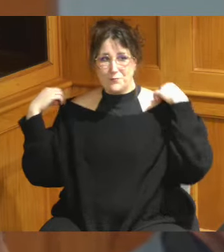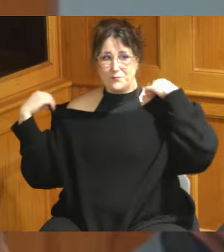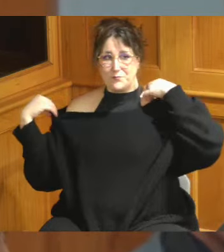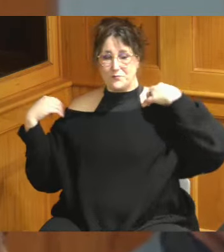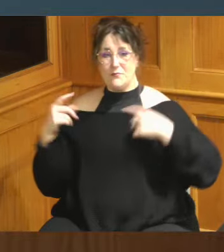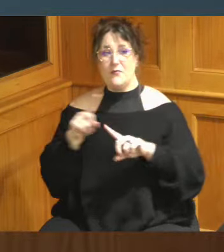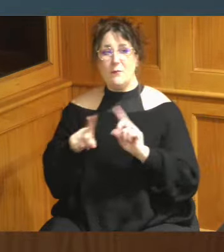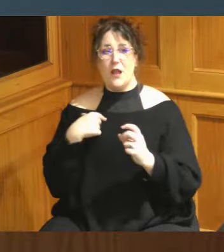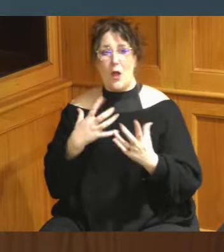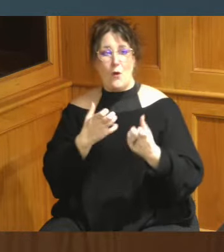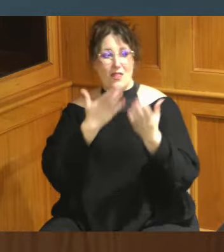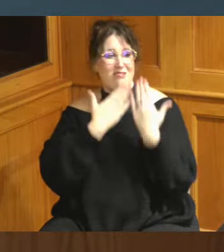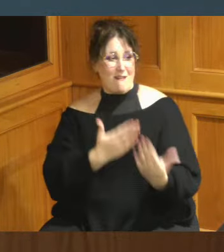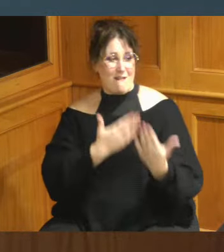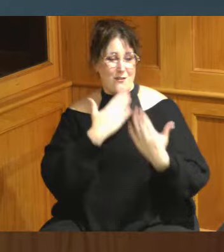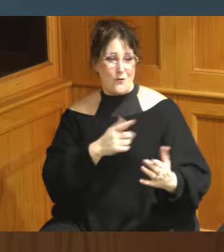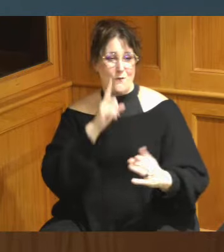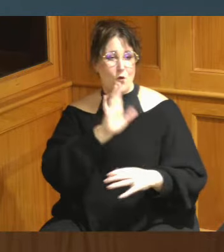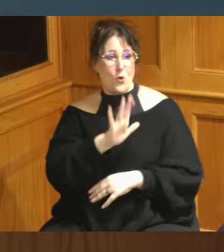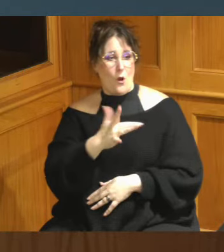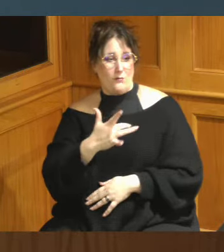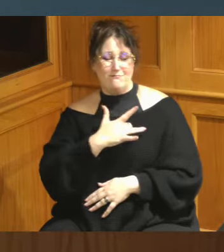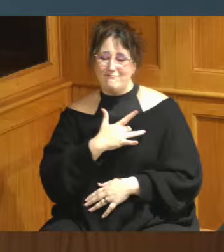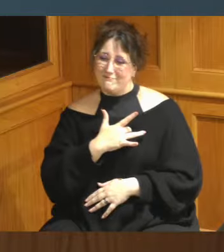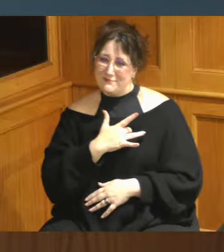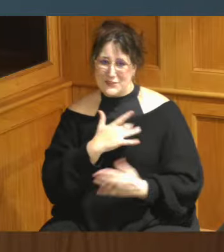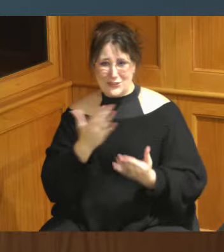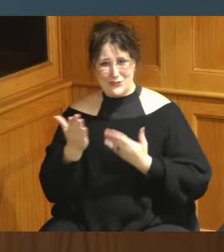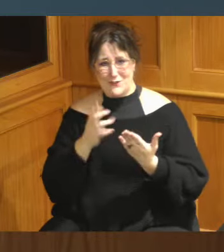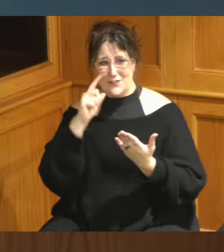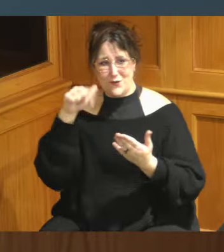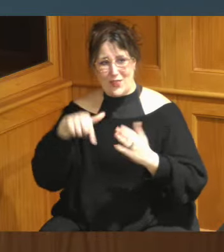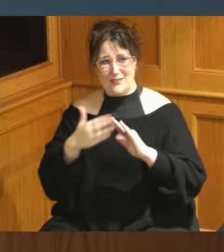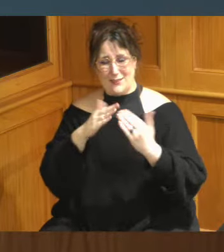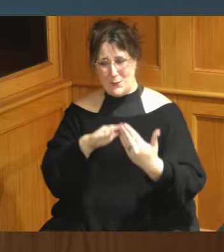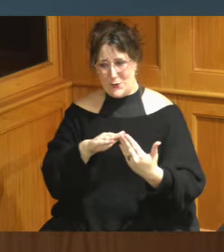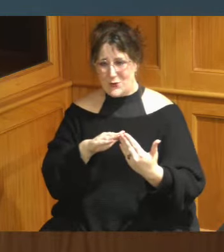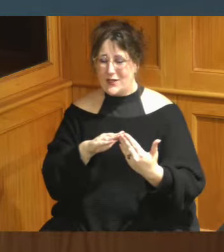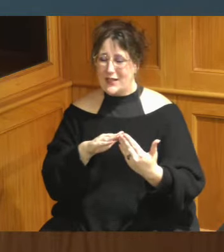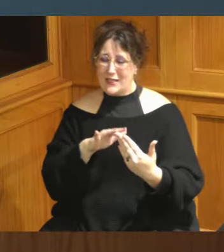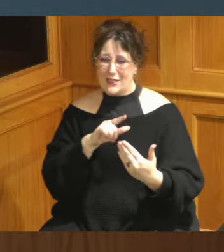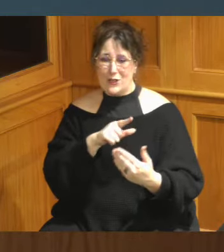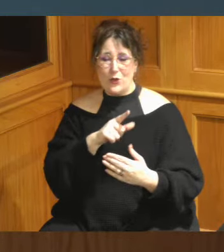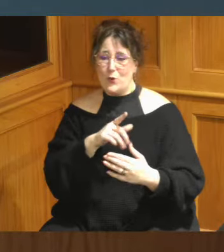do want to thank you for your heartfelt service to this community. You are sincerely dedicated to